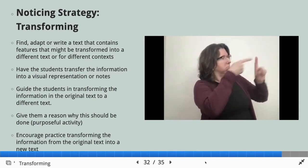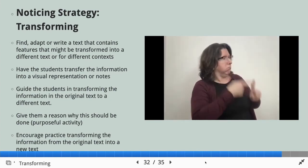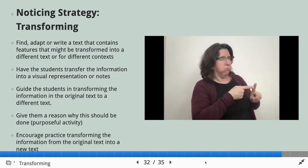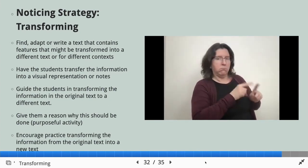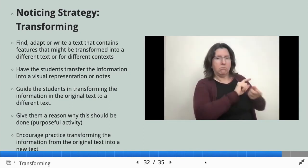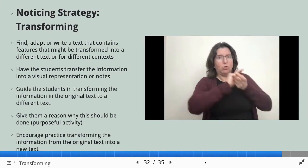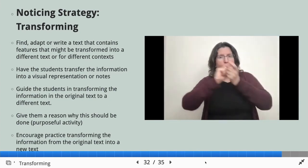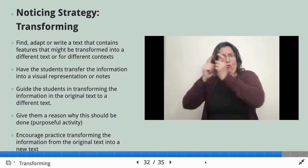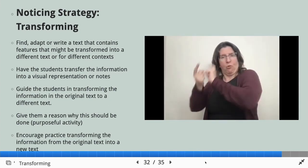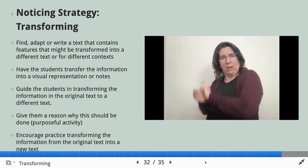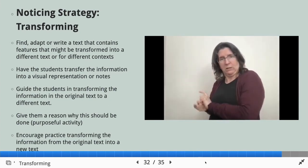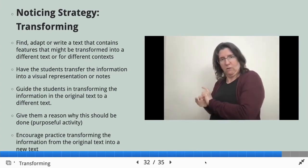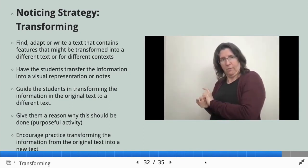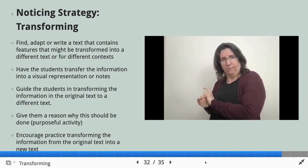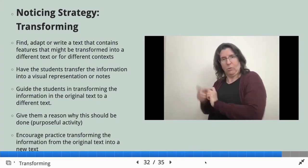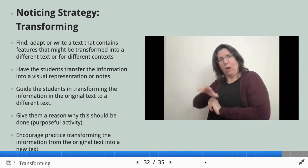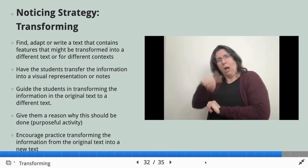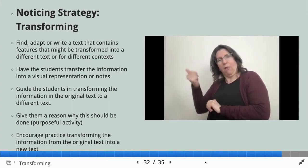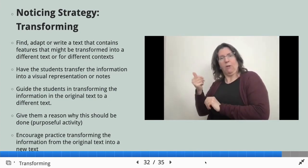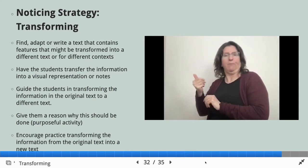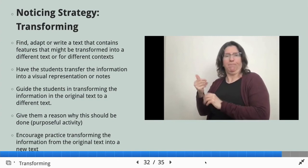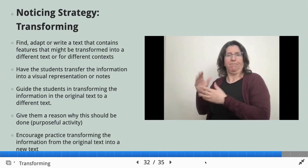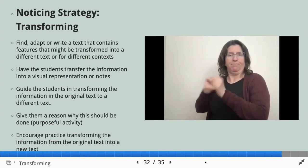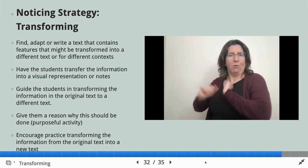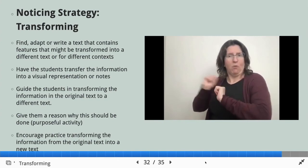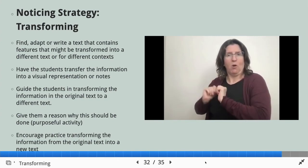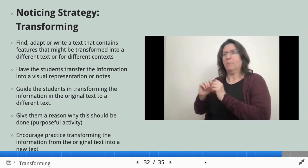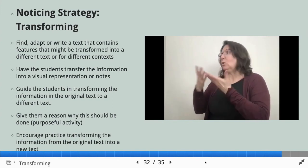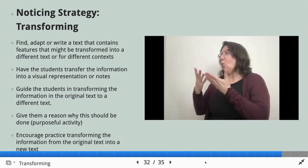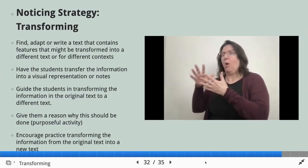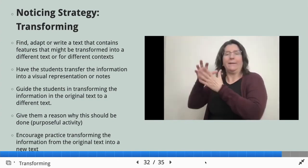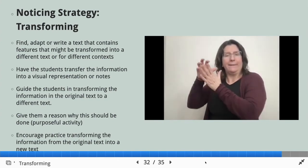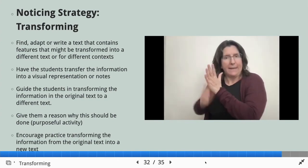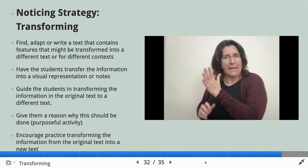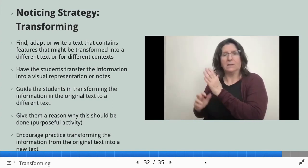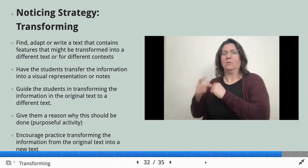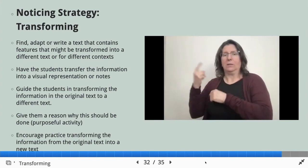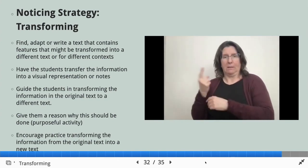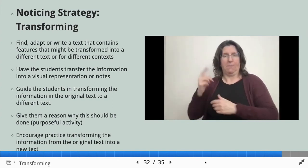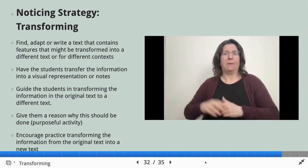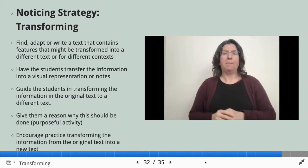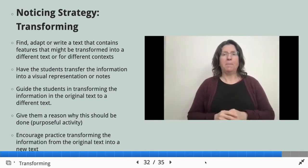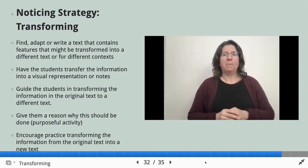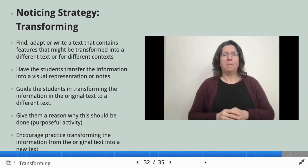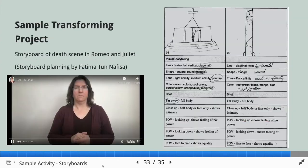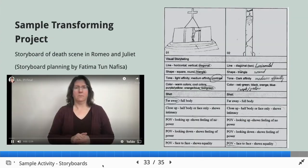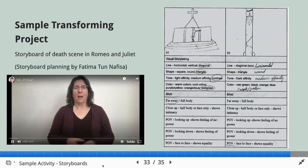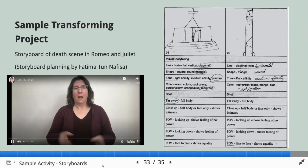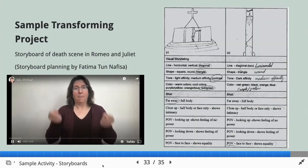Pick out the important features, and transform the same information into another format, whatever that might be.